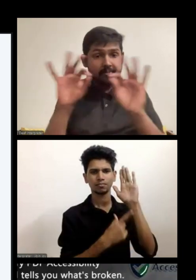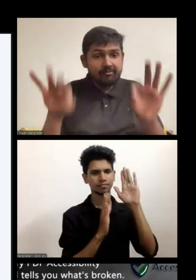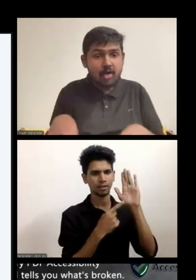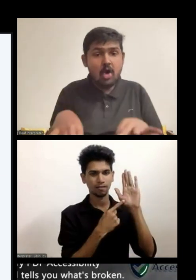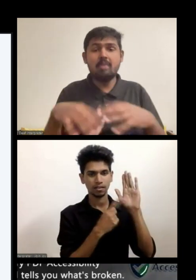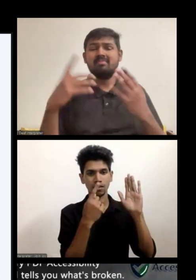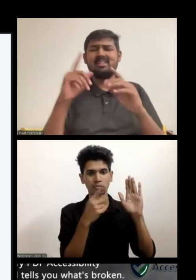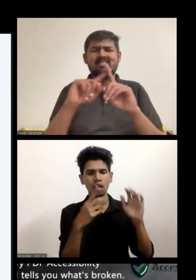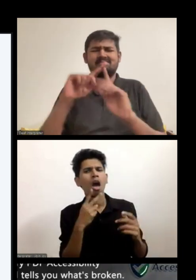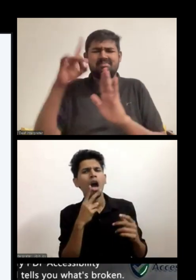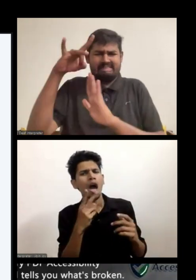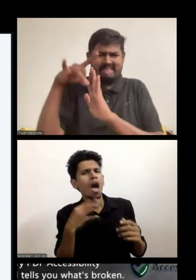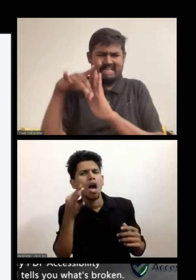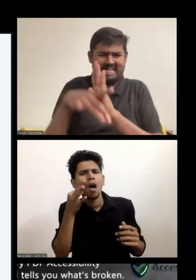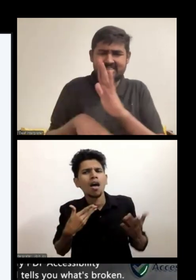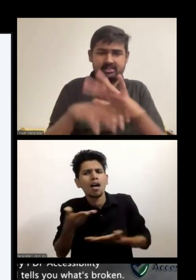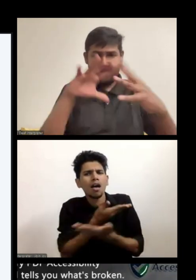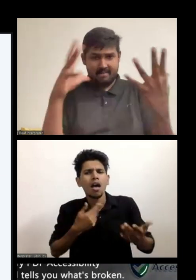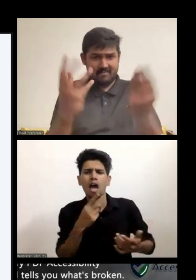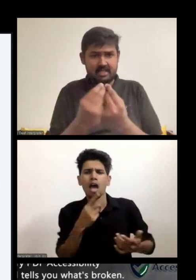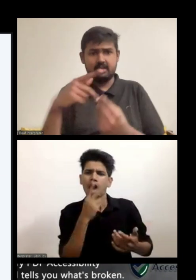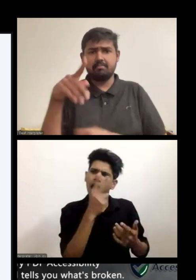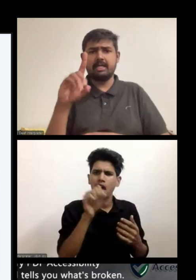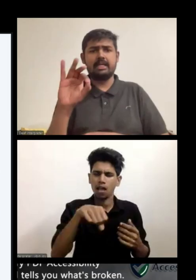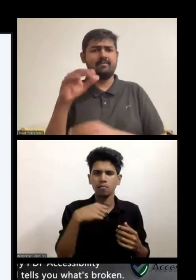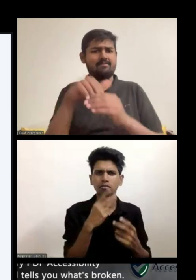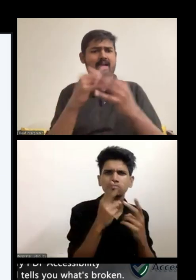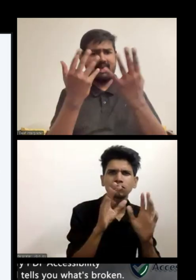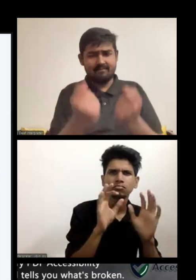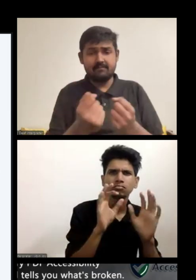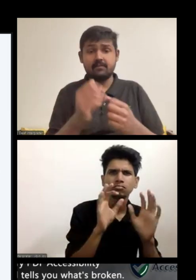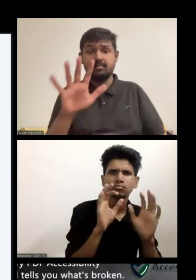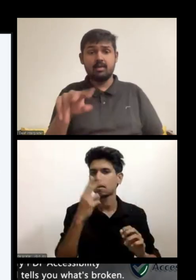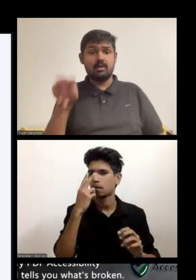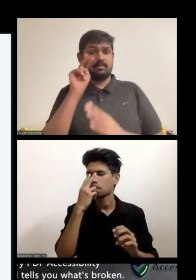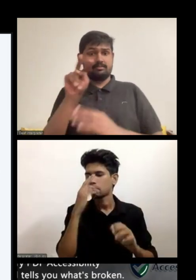But when it comes to a screen reader user, it completely becomes unreadable.